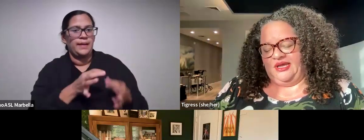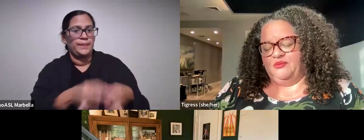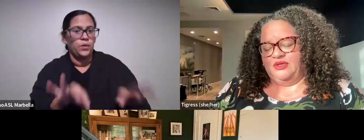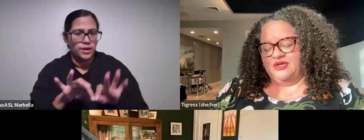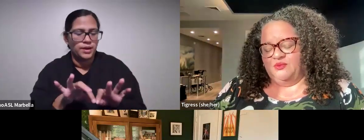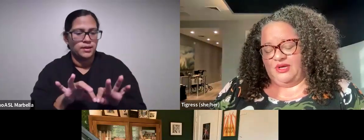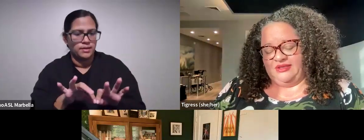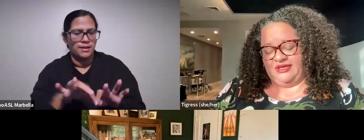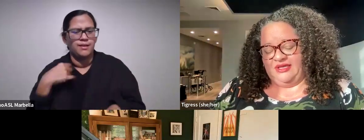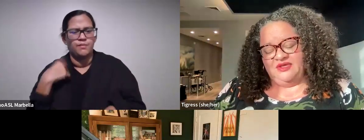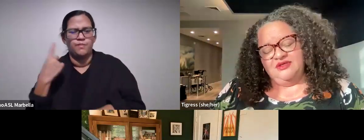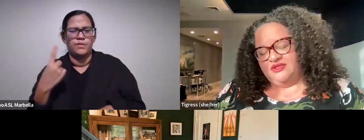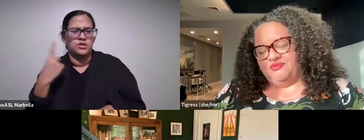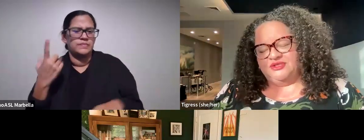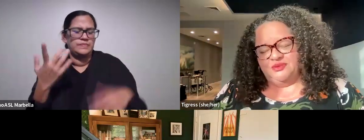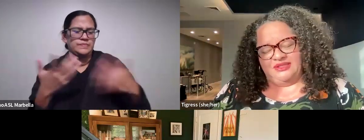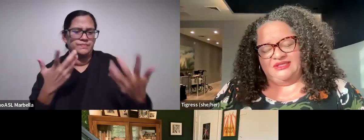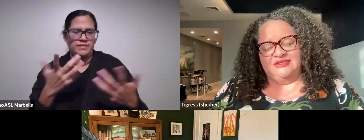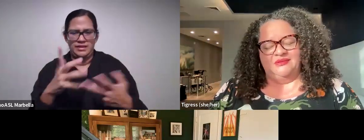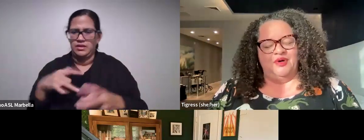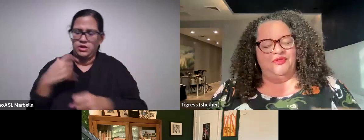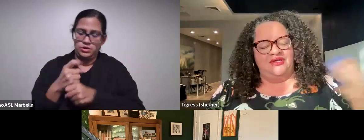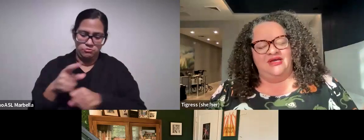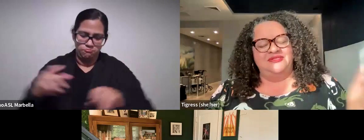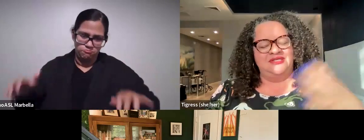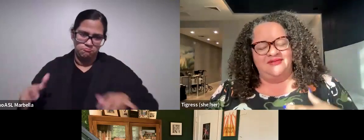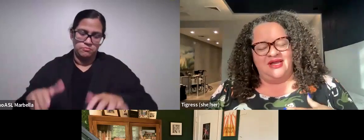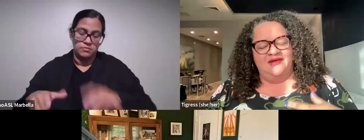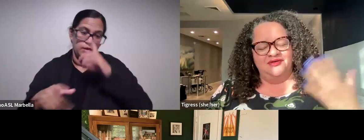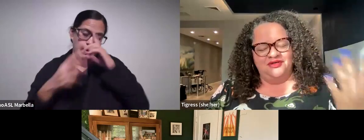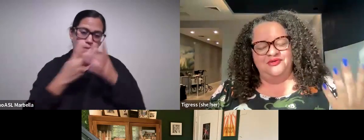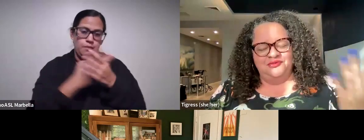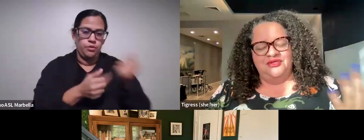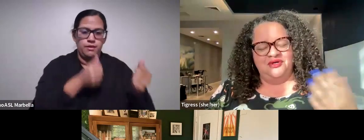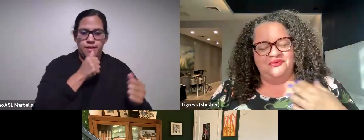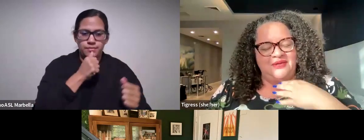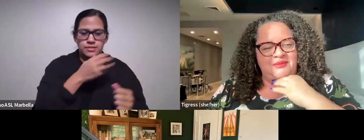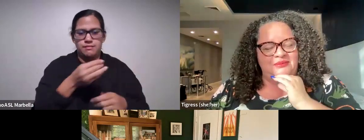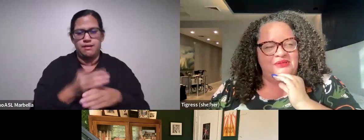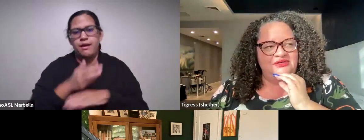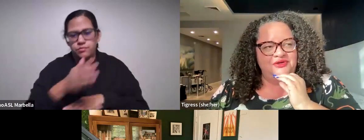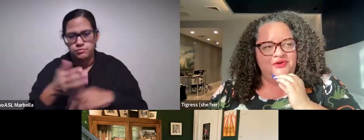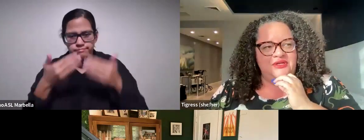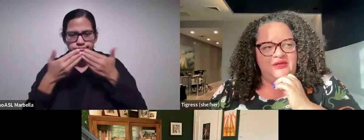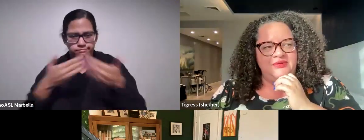And I'm wondering what, in the years that you've been doing this both anonymously and then after you came out publicly under your own name,